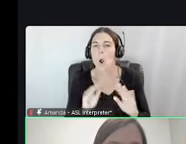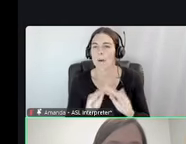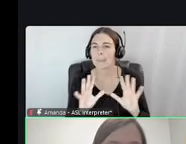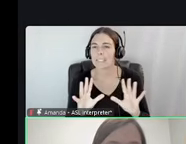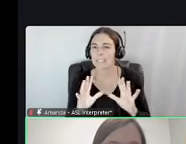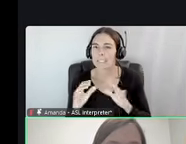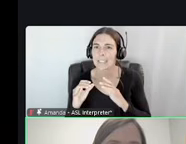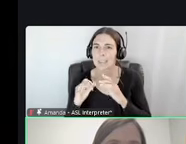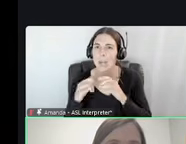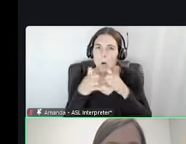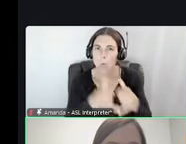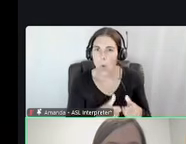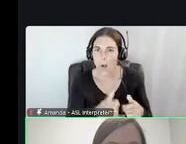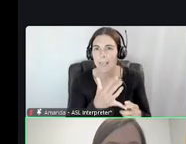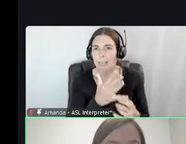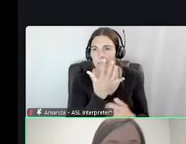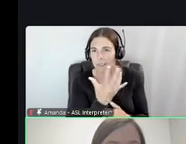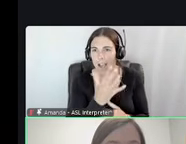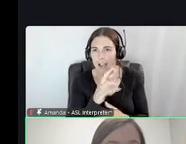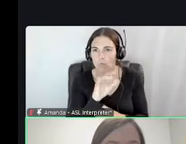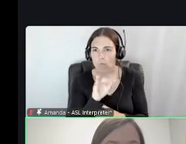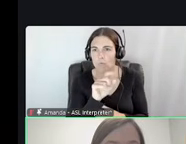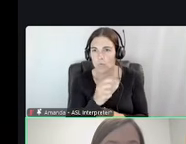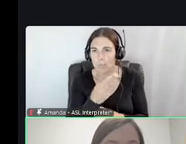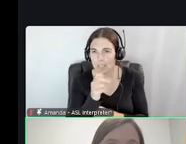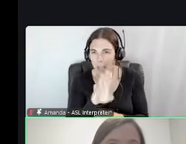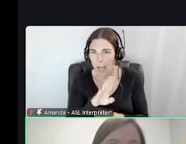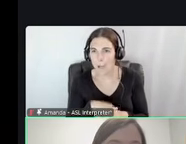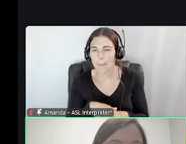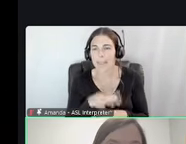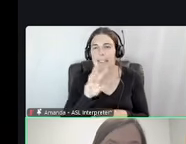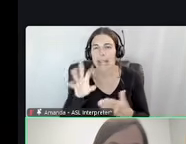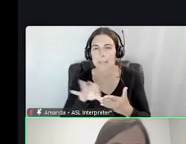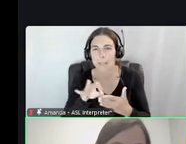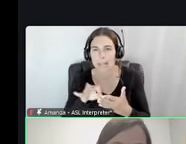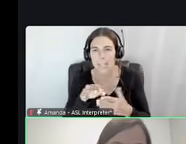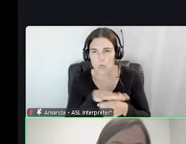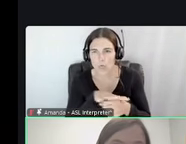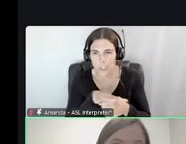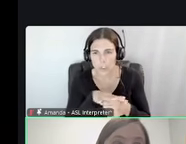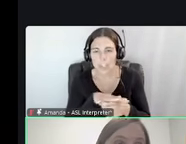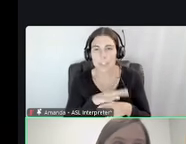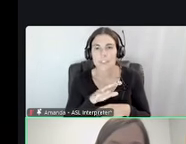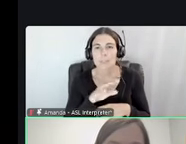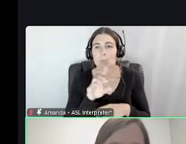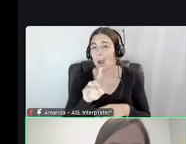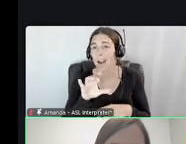five roots hubs across uh the six Medicaid regions serving all 100 counties. We'll dig into that